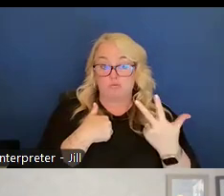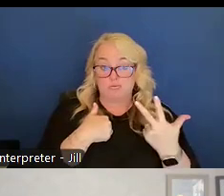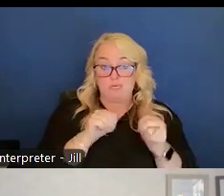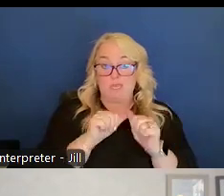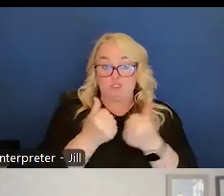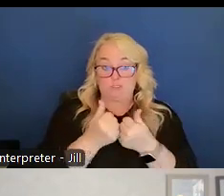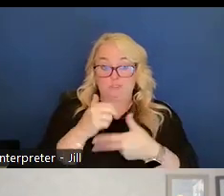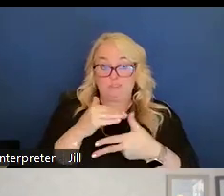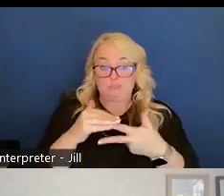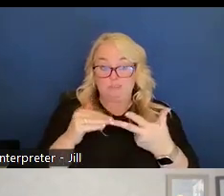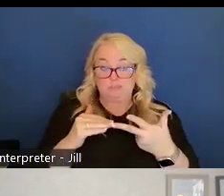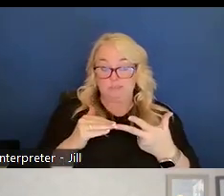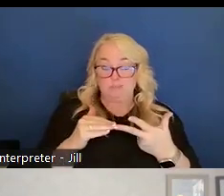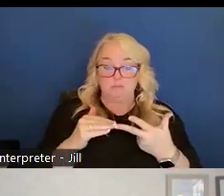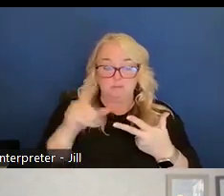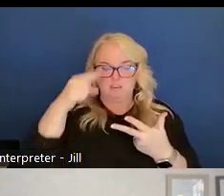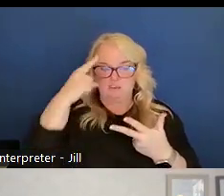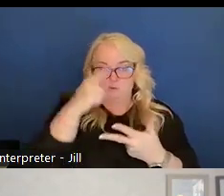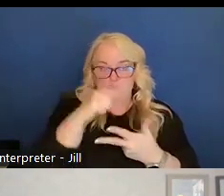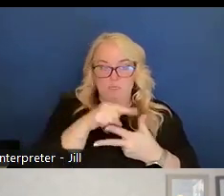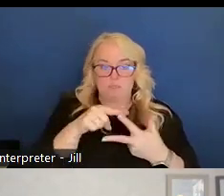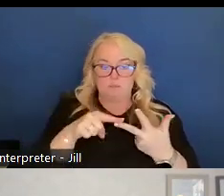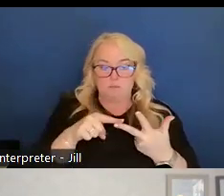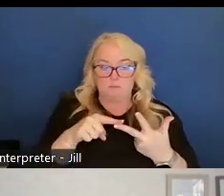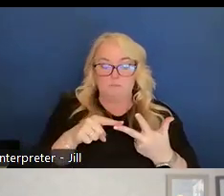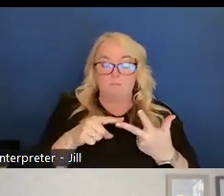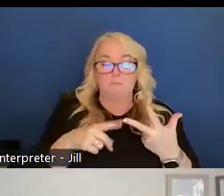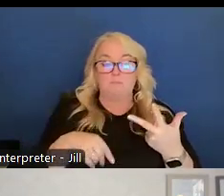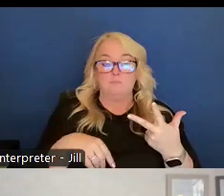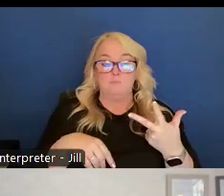are the ones that are within our government, that are responsible